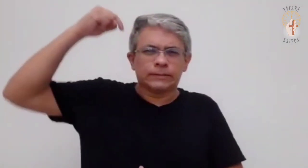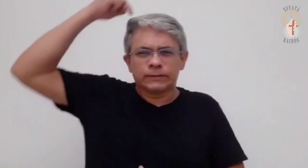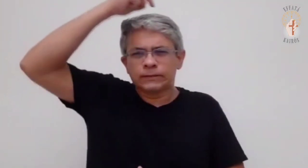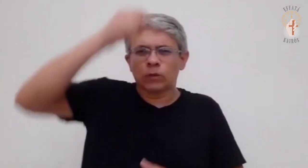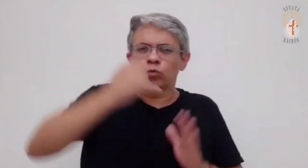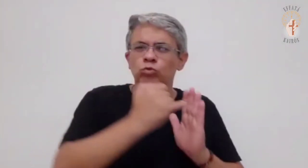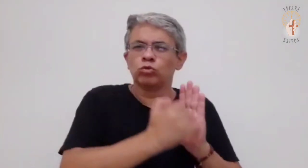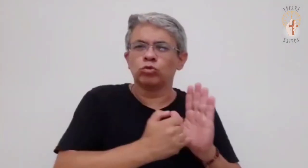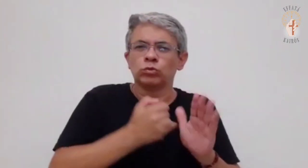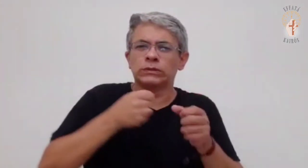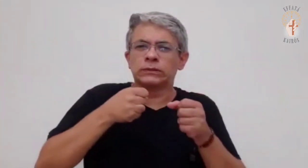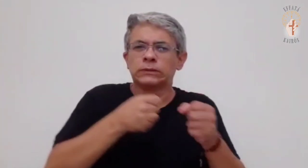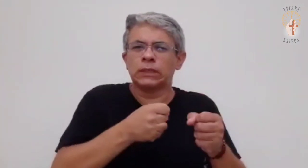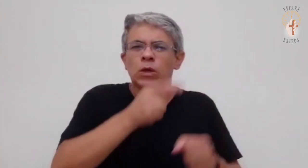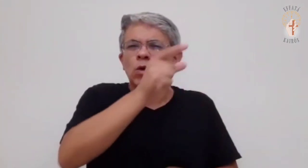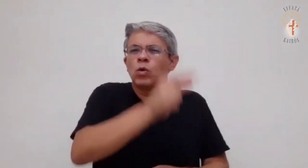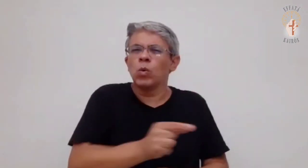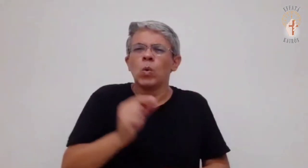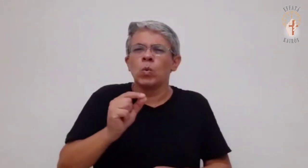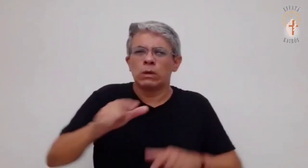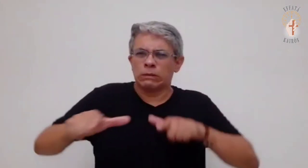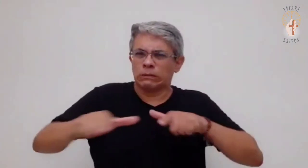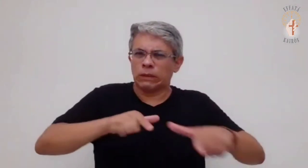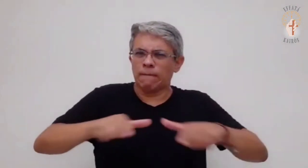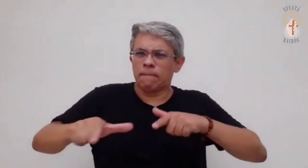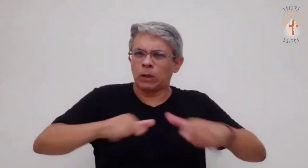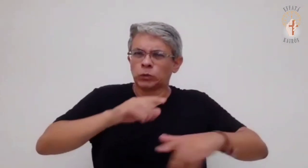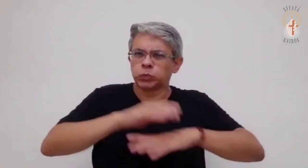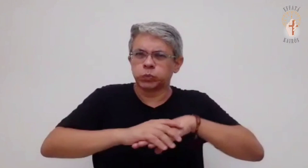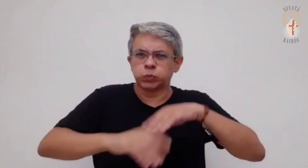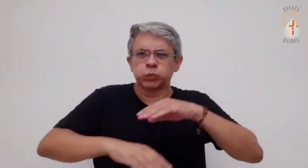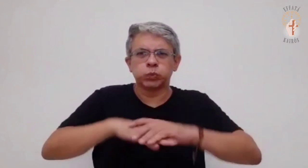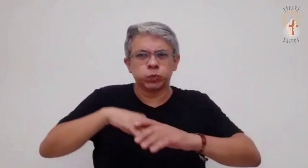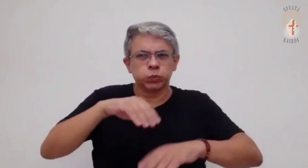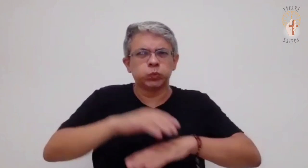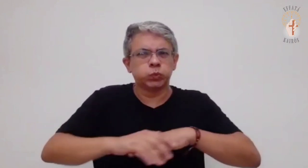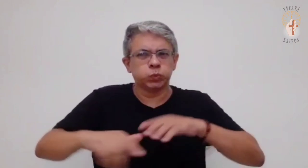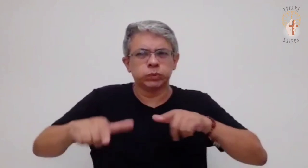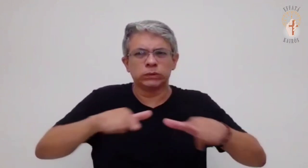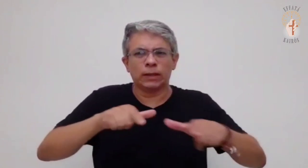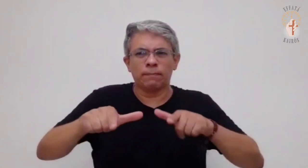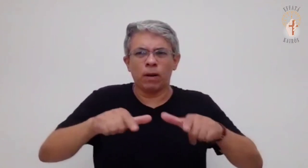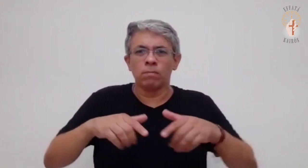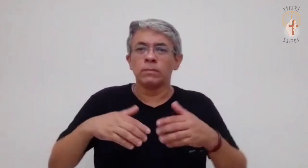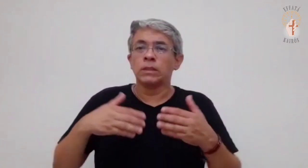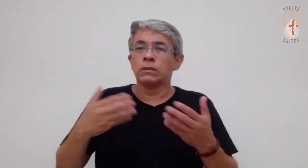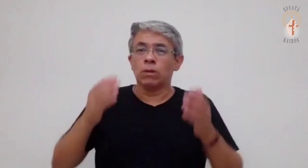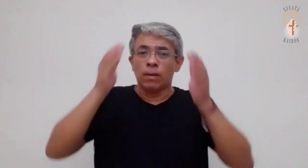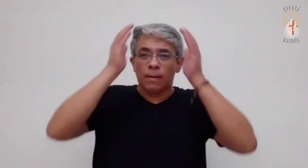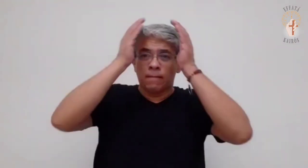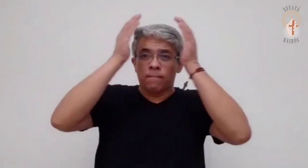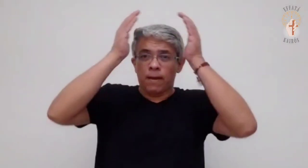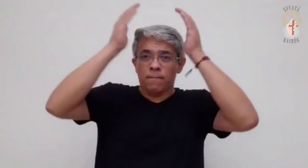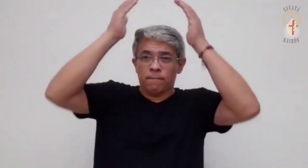of Saint Joseph as a "worker",